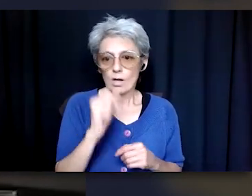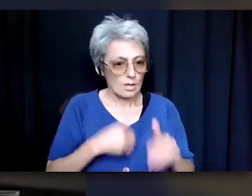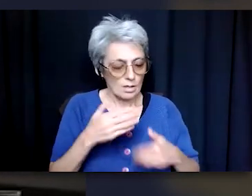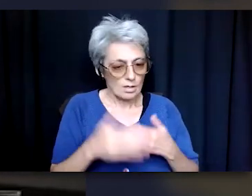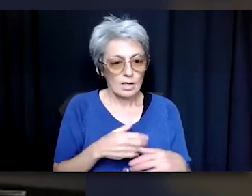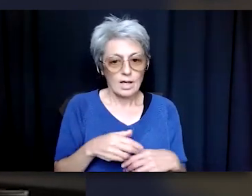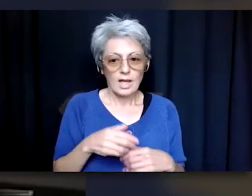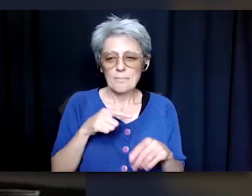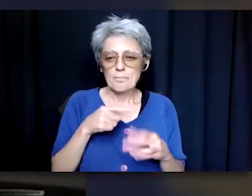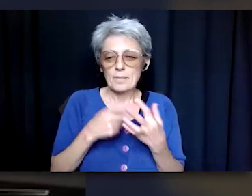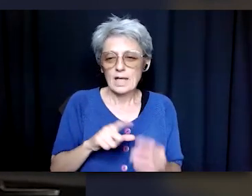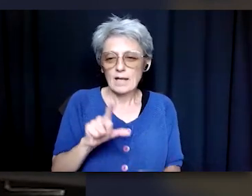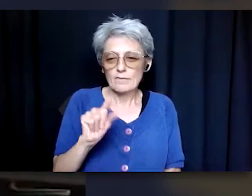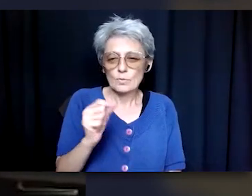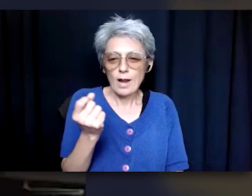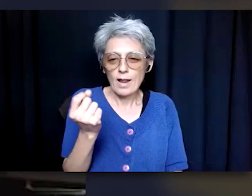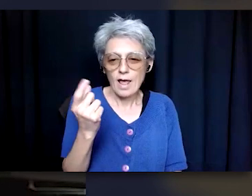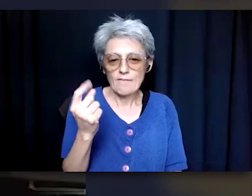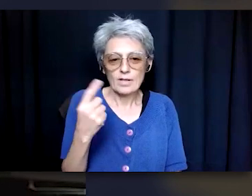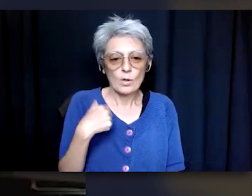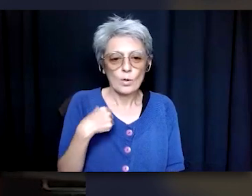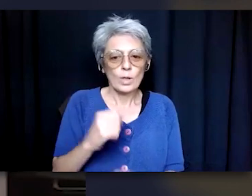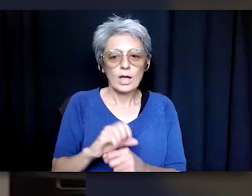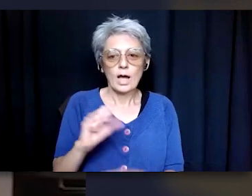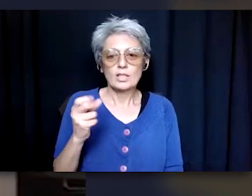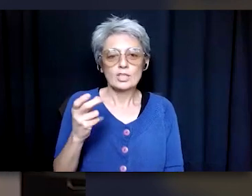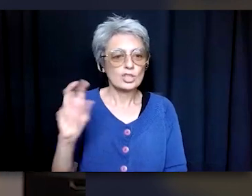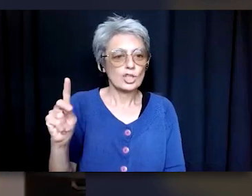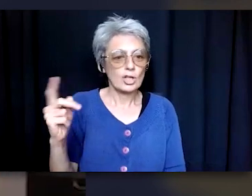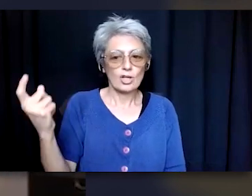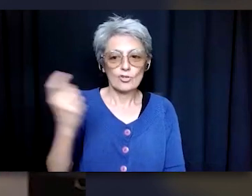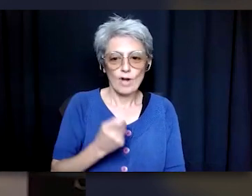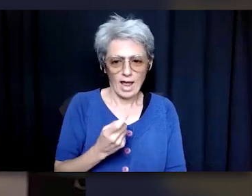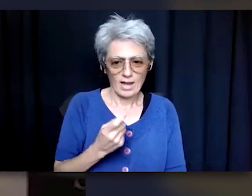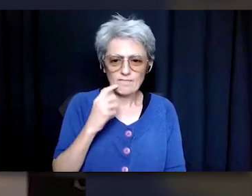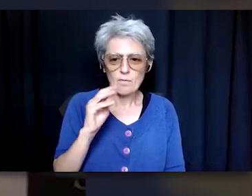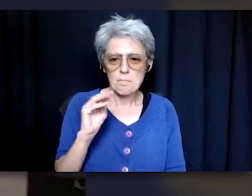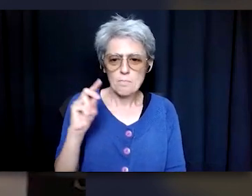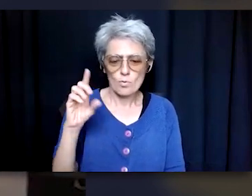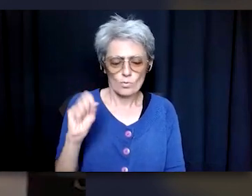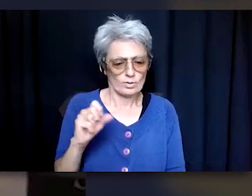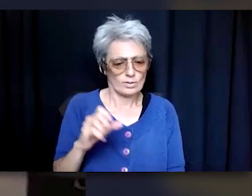people who had had a SSHRC grant on MOOCs, but there were also only about 8,000 people in the